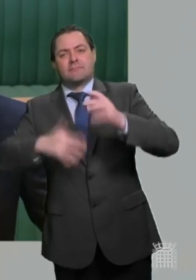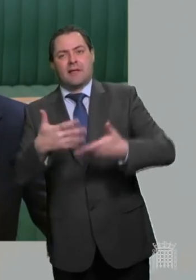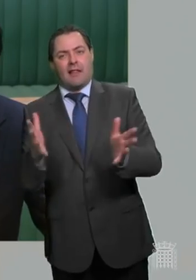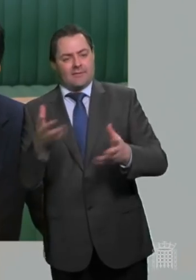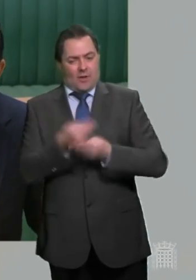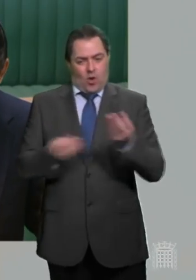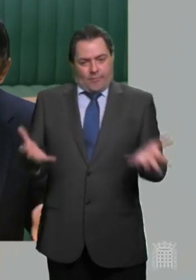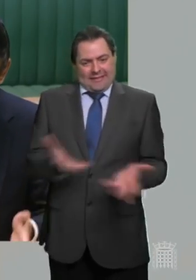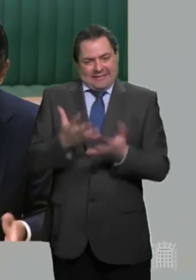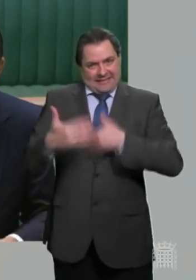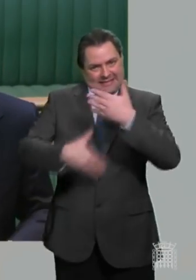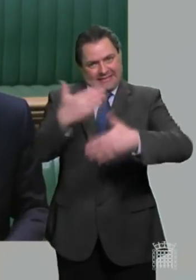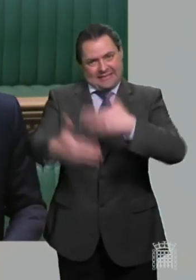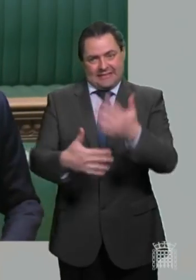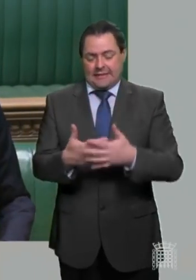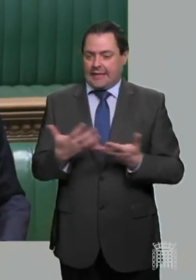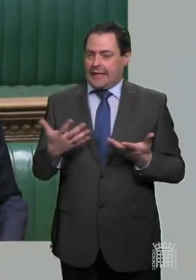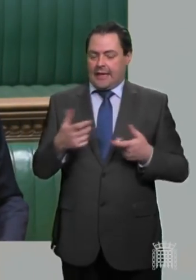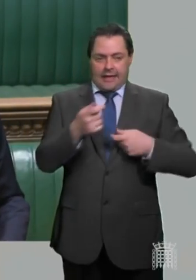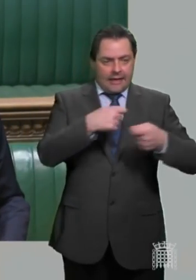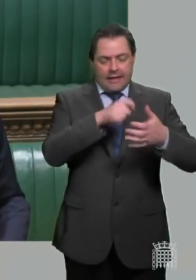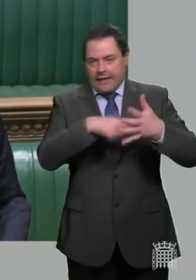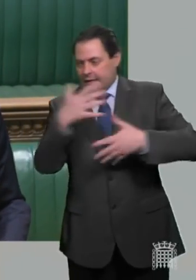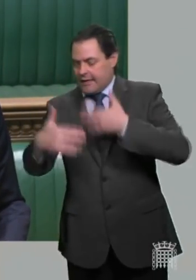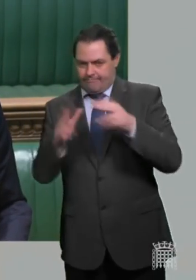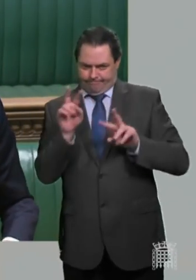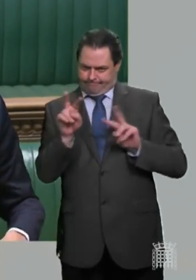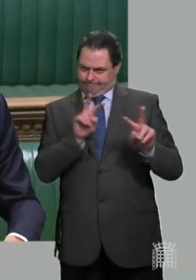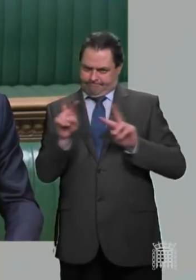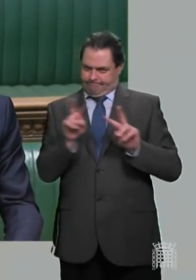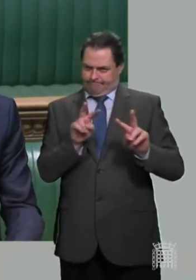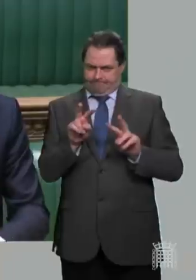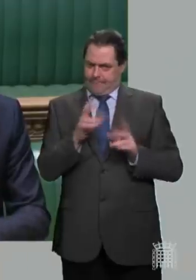but due to the sheer volume of transactions that we are seeing, many new purchases